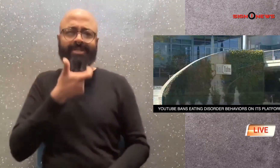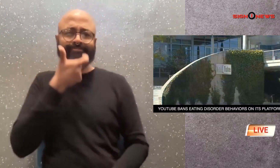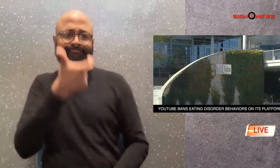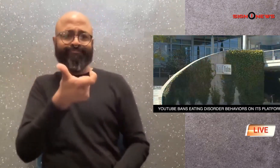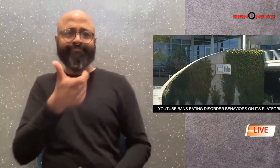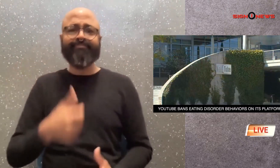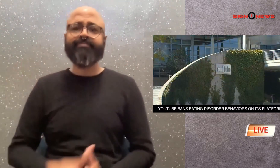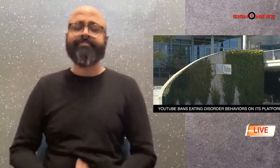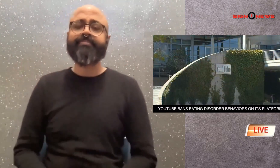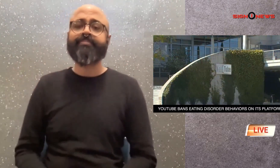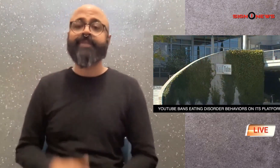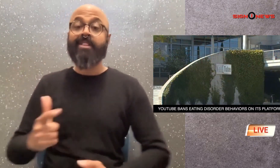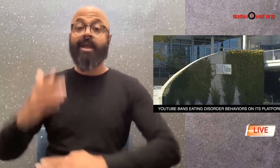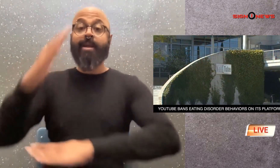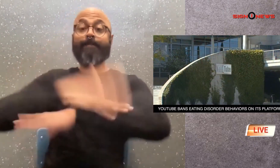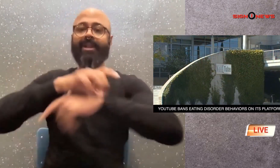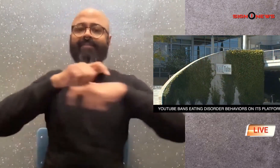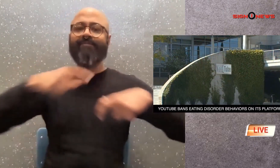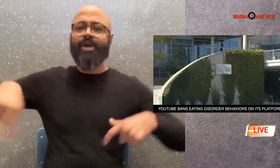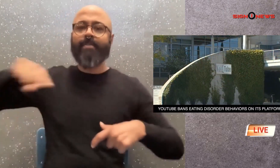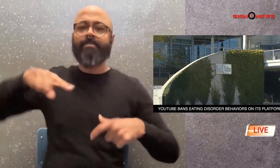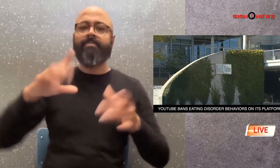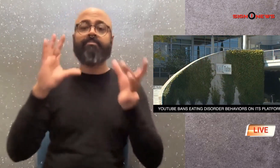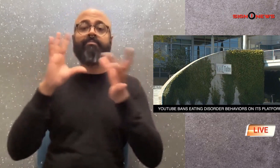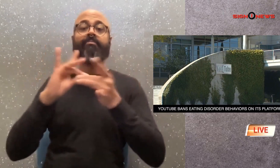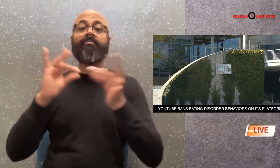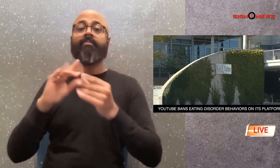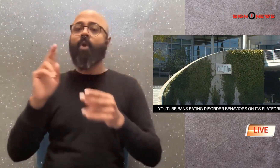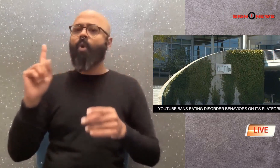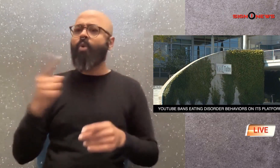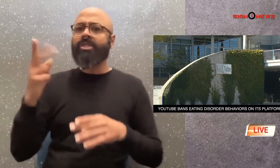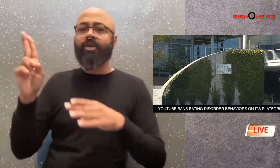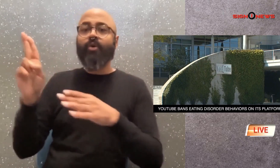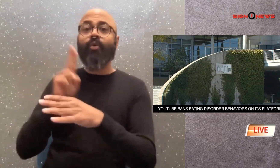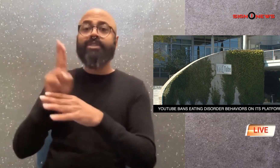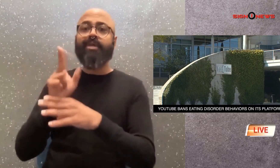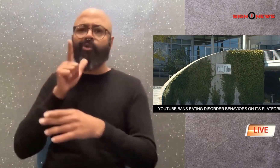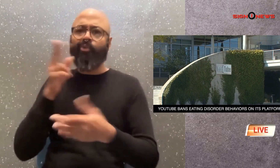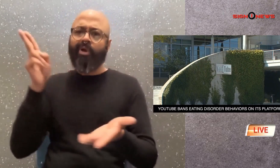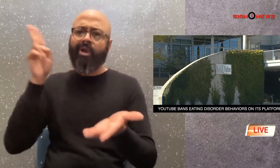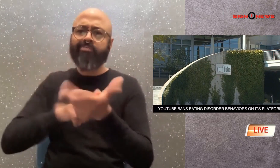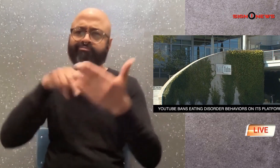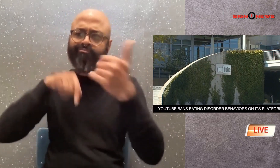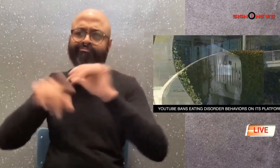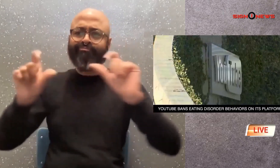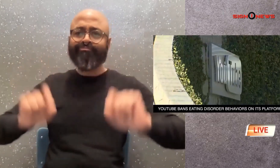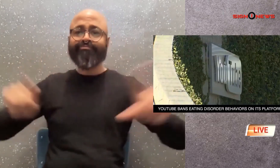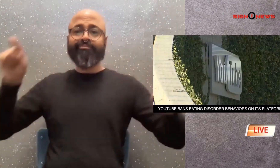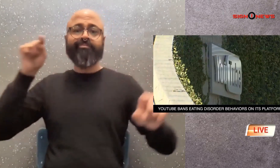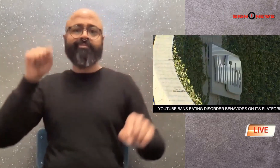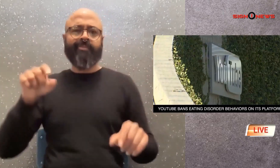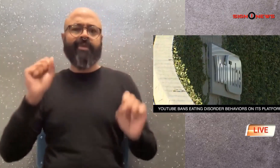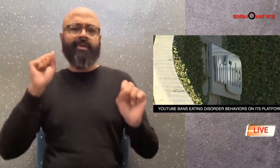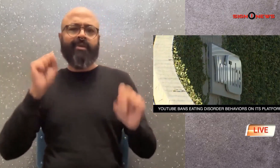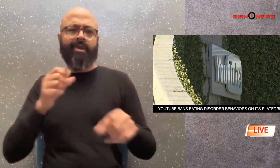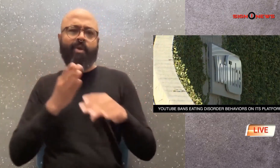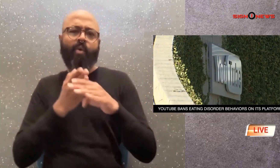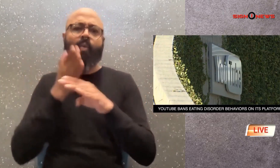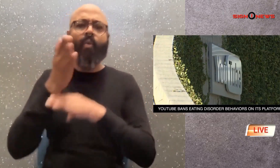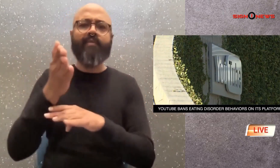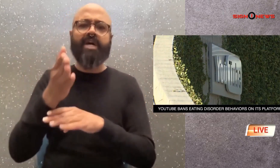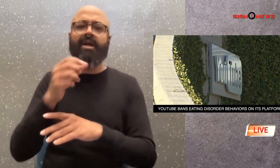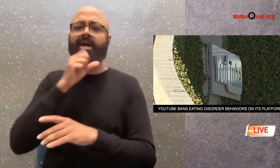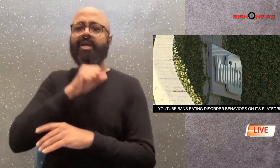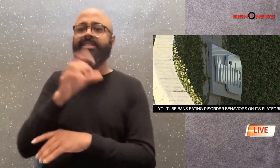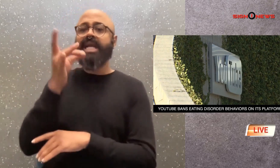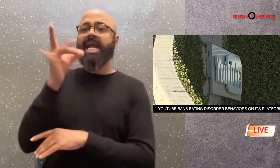will restrict who can see it the platform says only users who are logged into the site